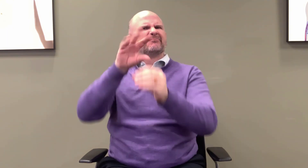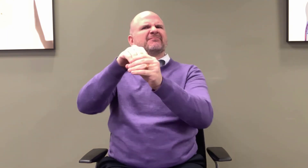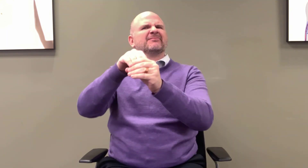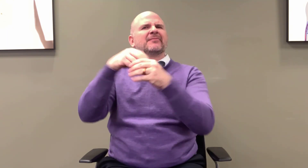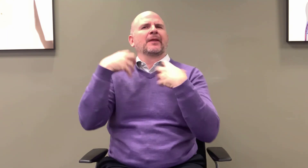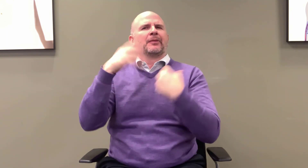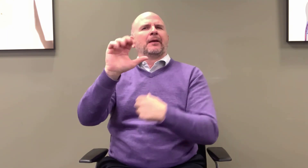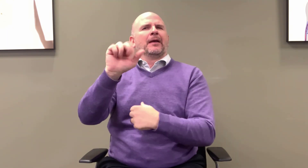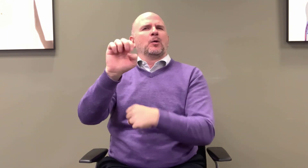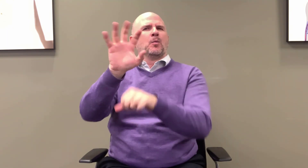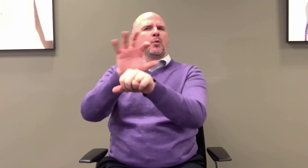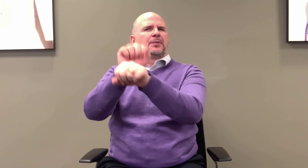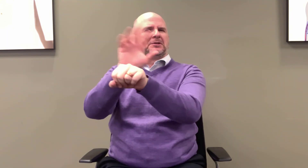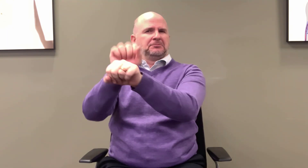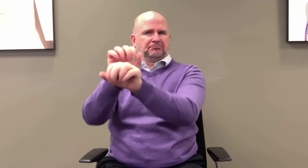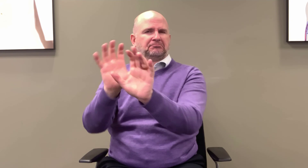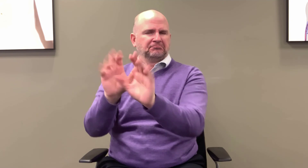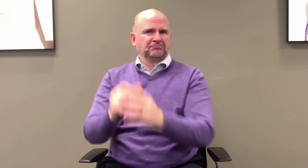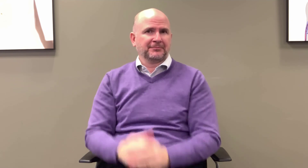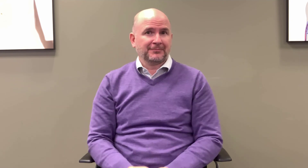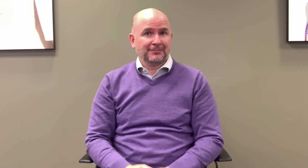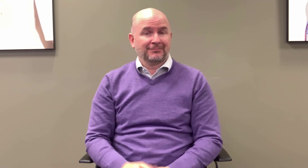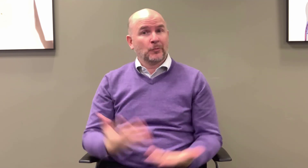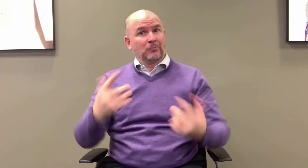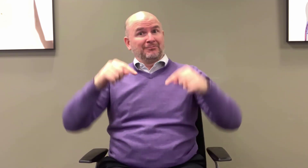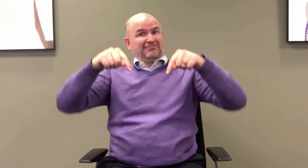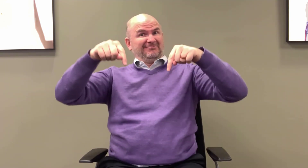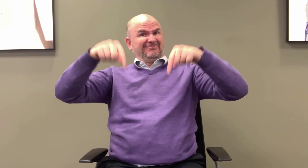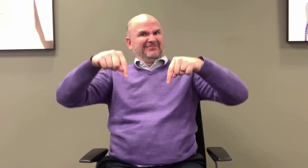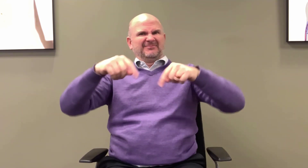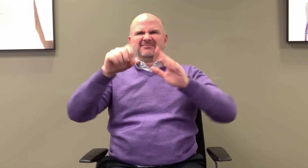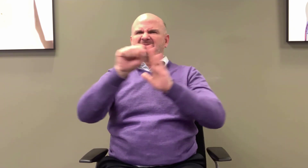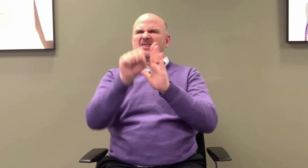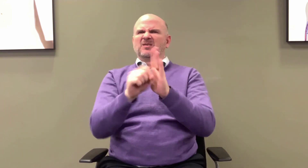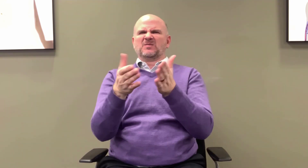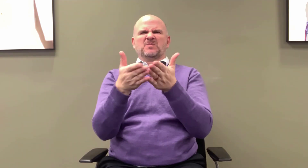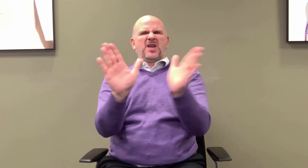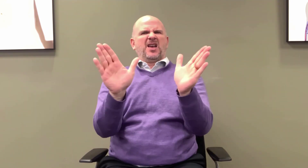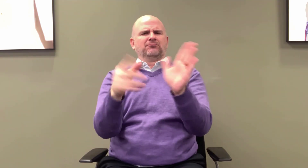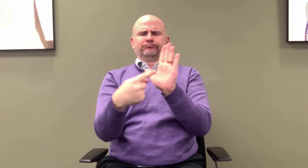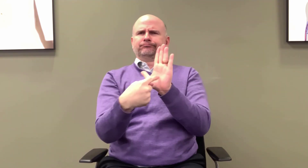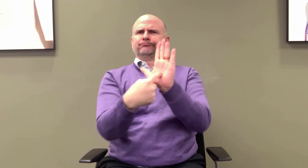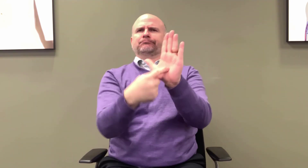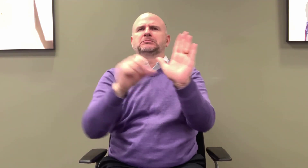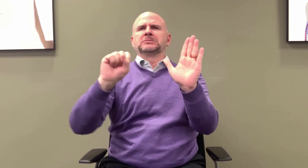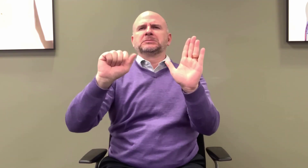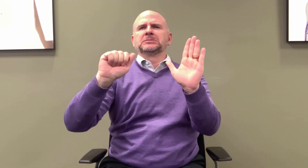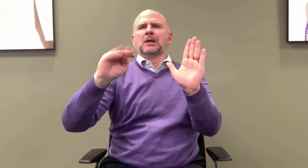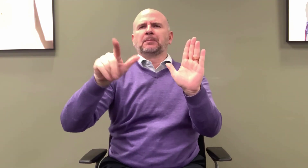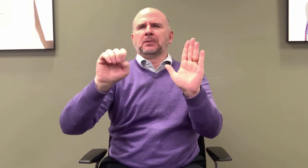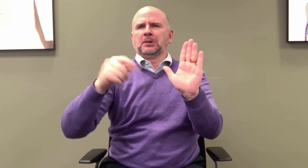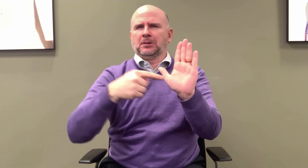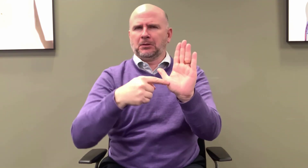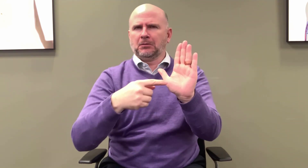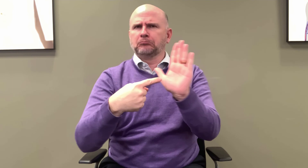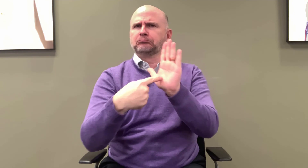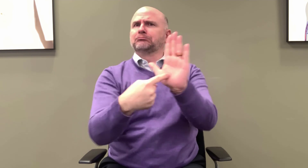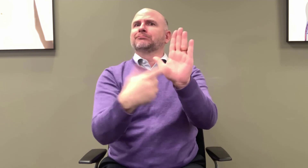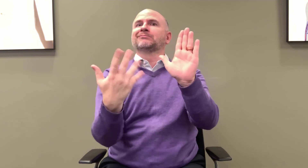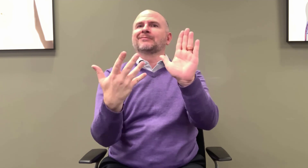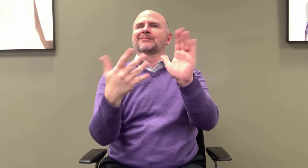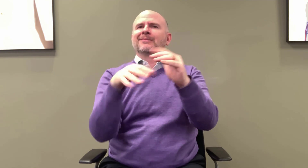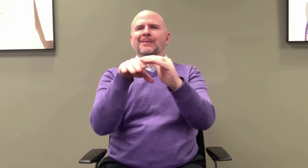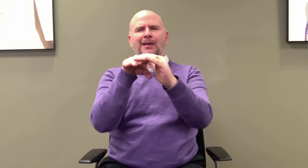for their healthcare appointments. This statewide sample shows that Deaf patients